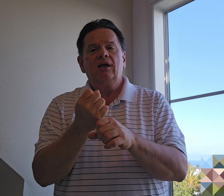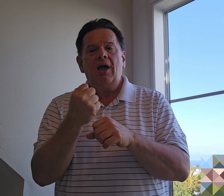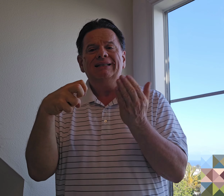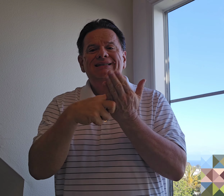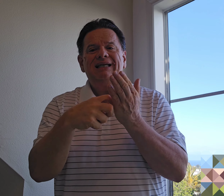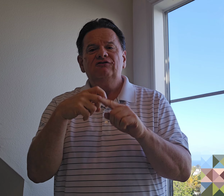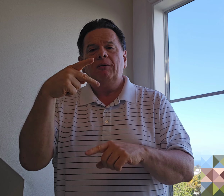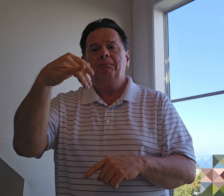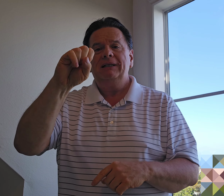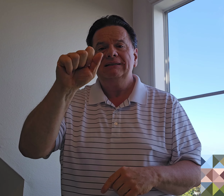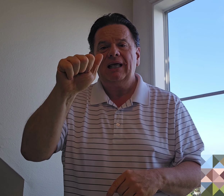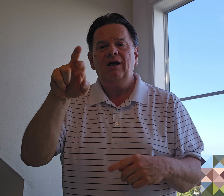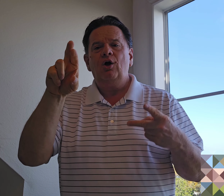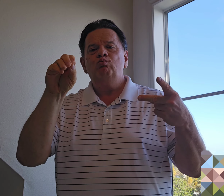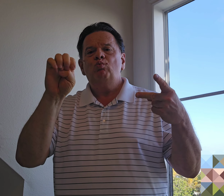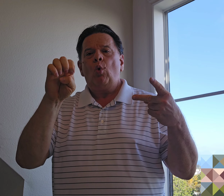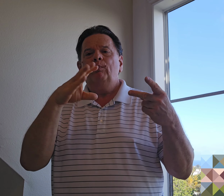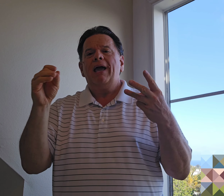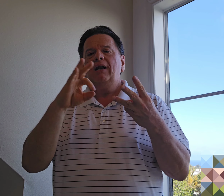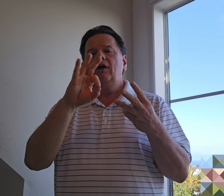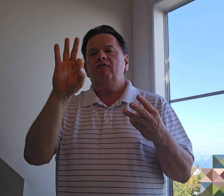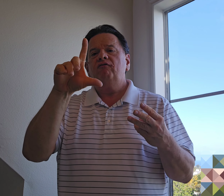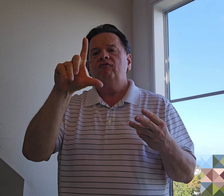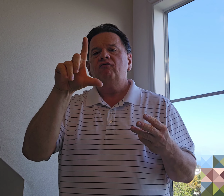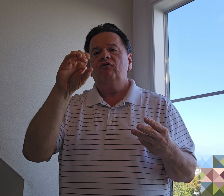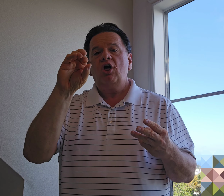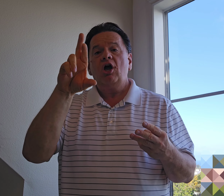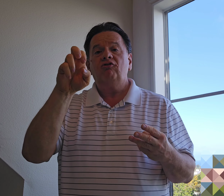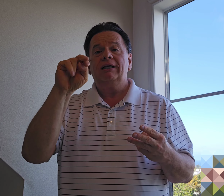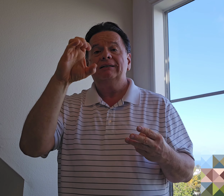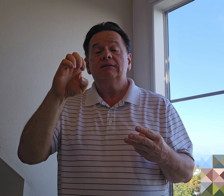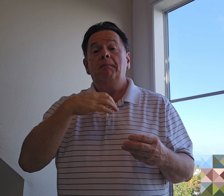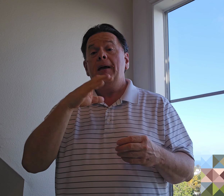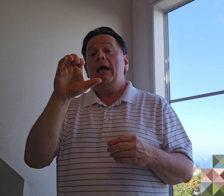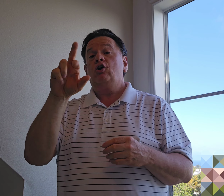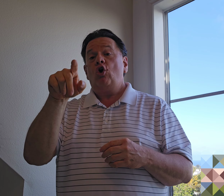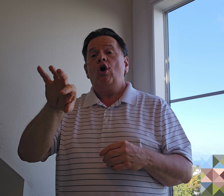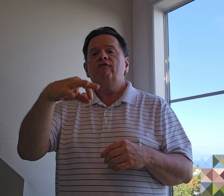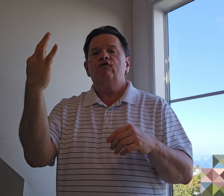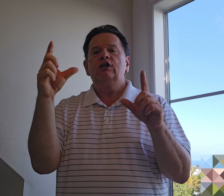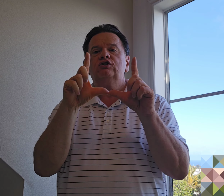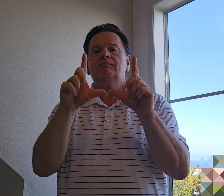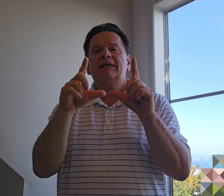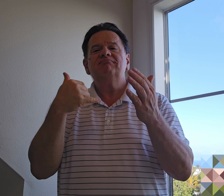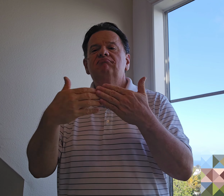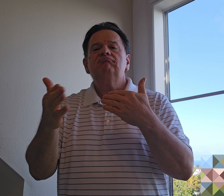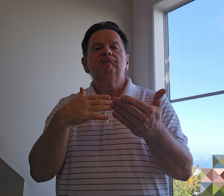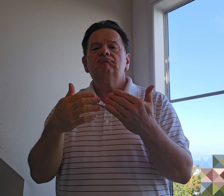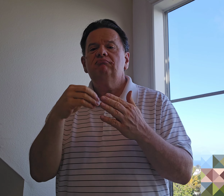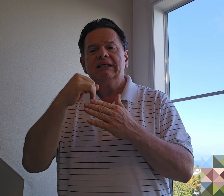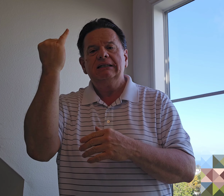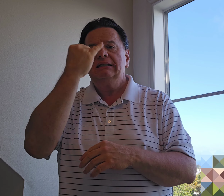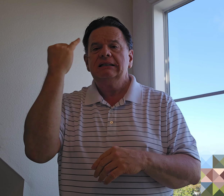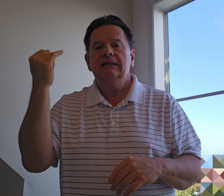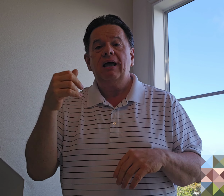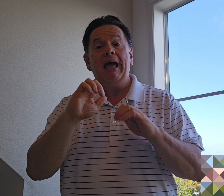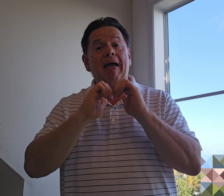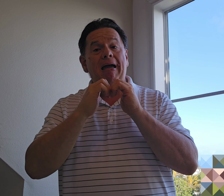I got tickets from Pisa, Rome, and Florence. My car had French plates, but that didn't seem to matter in Italy.